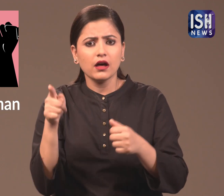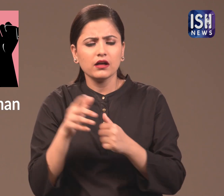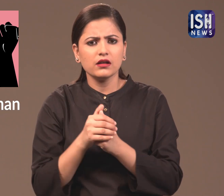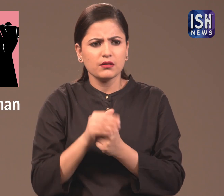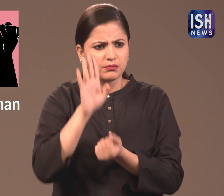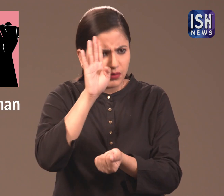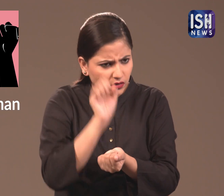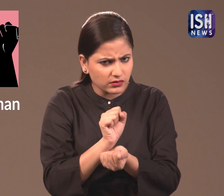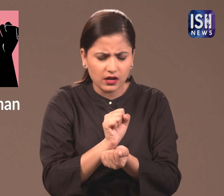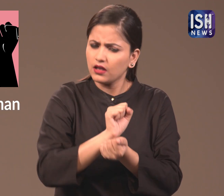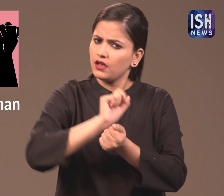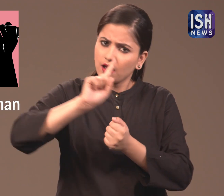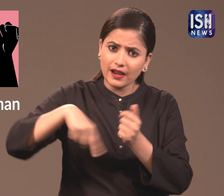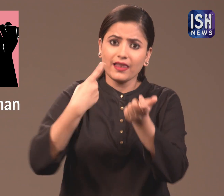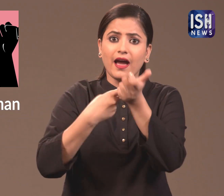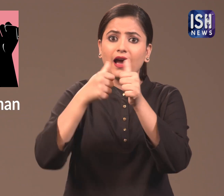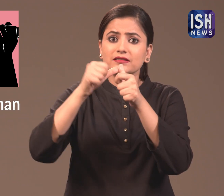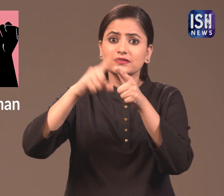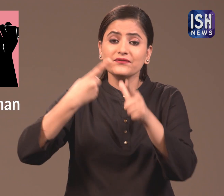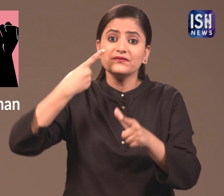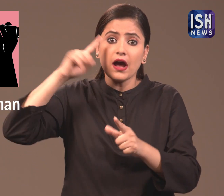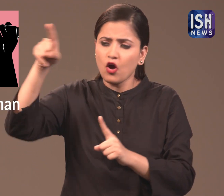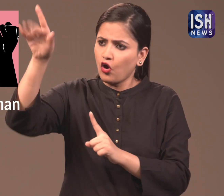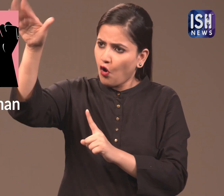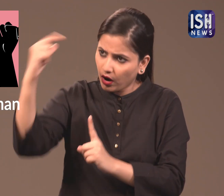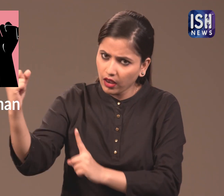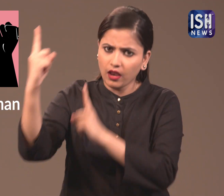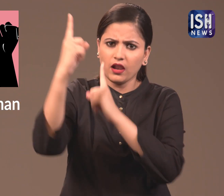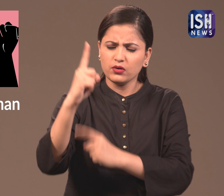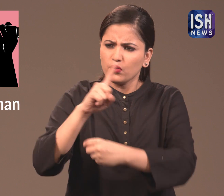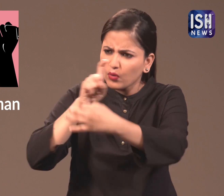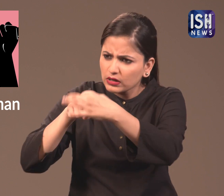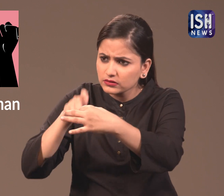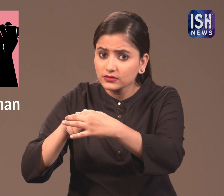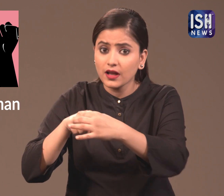The police then brought her father Raj in for questioning.